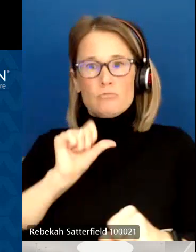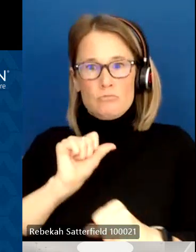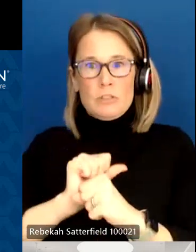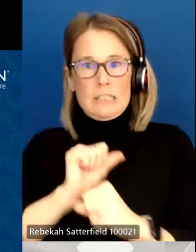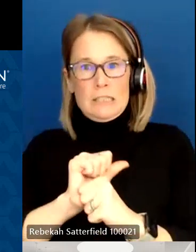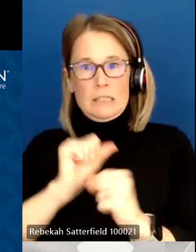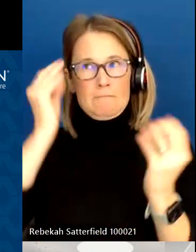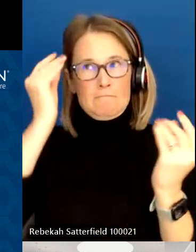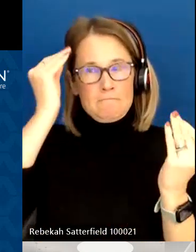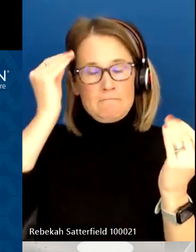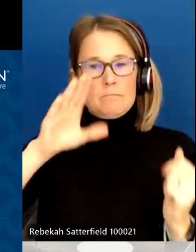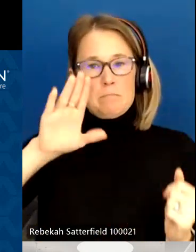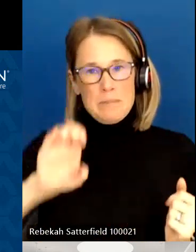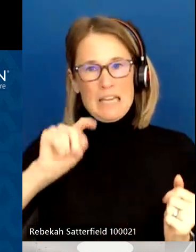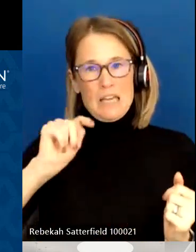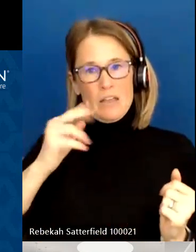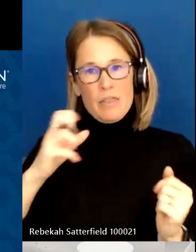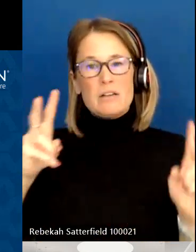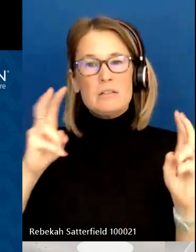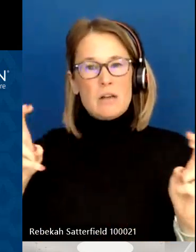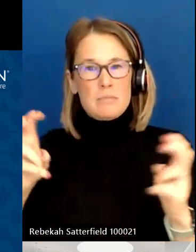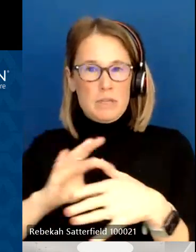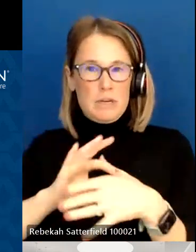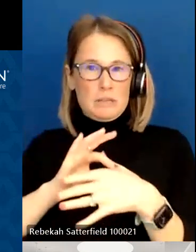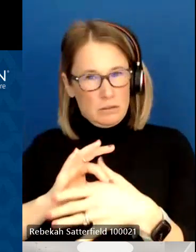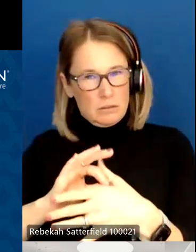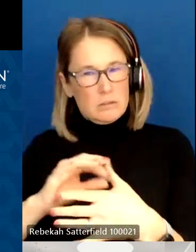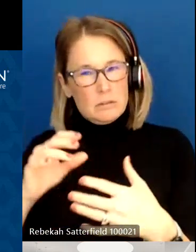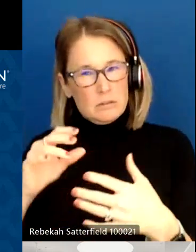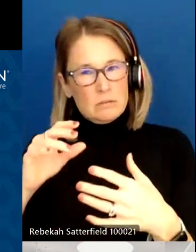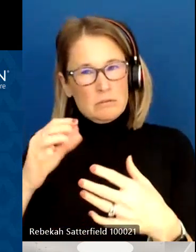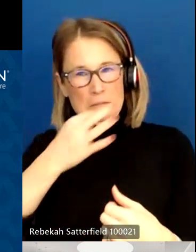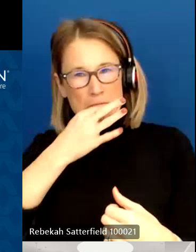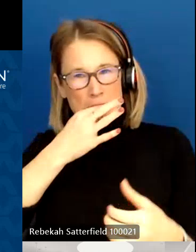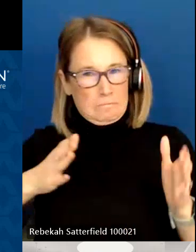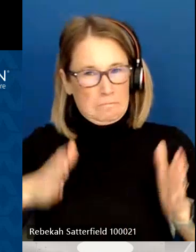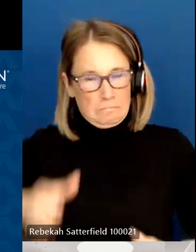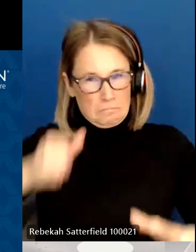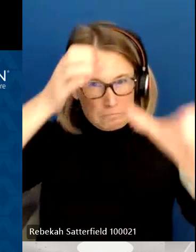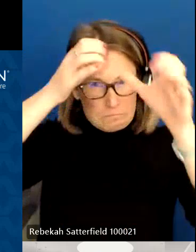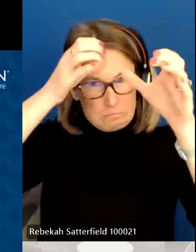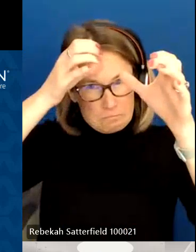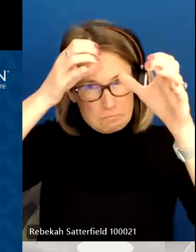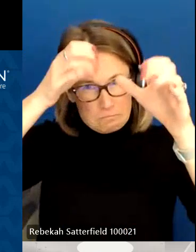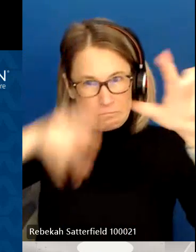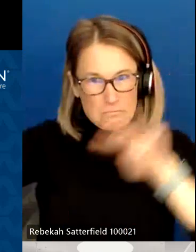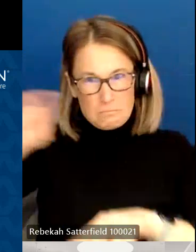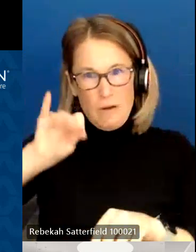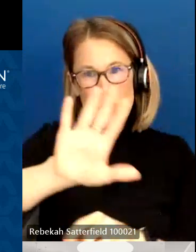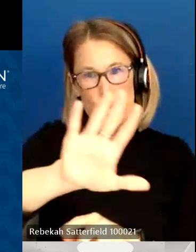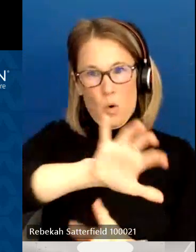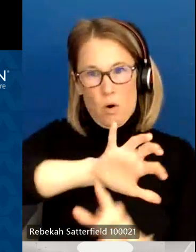be the subject matter expert on your niche of of work whether it's language access diversity